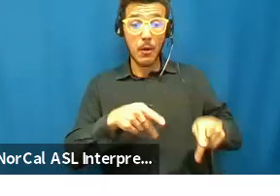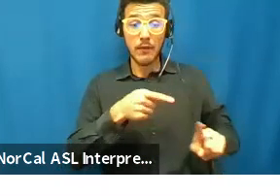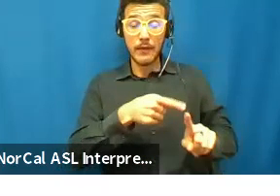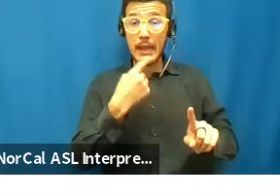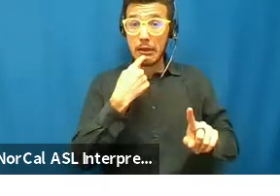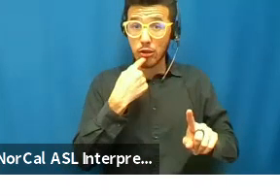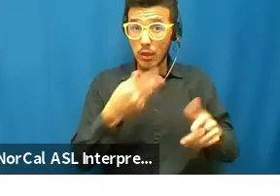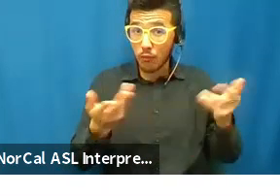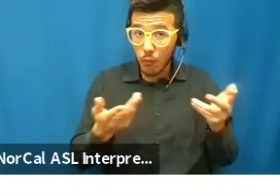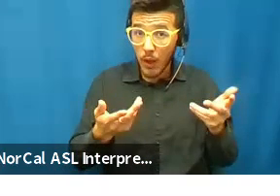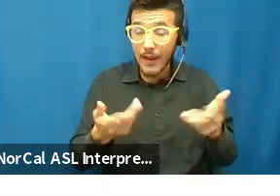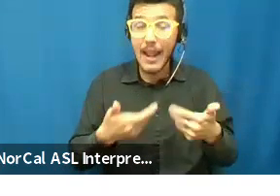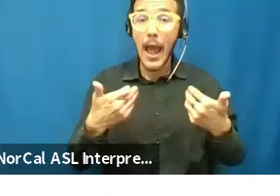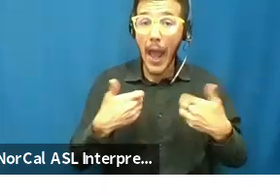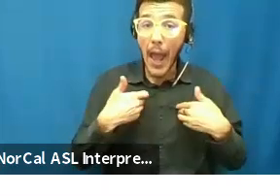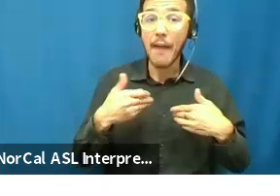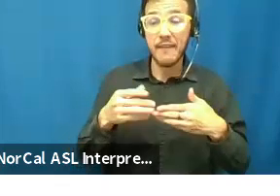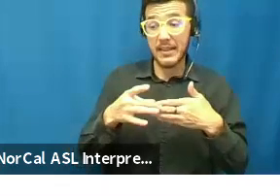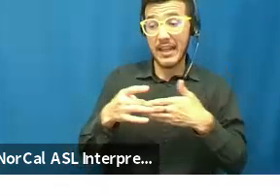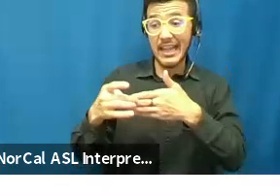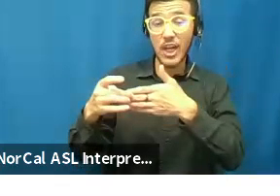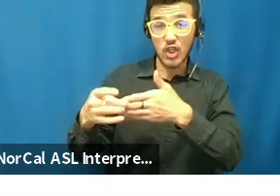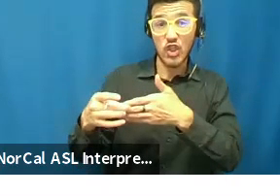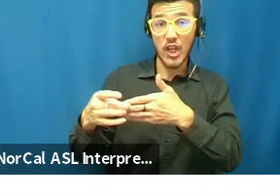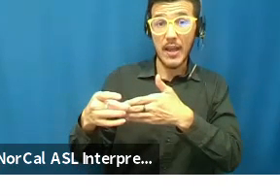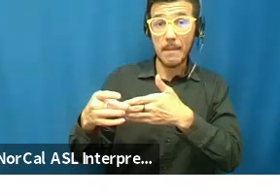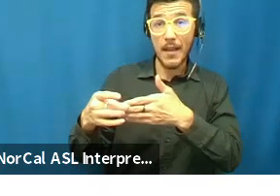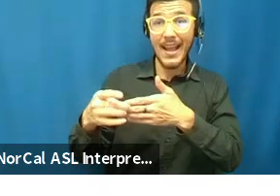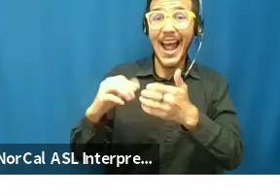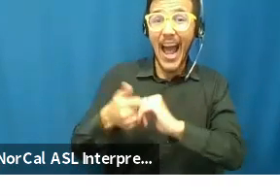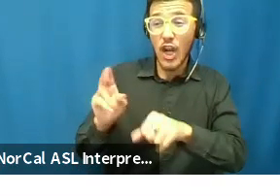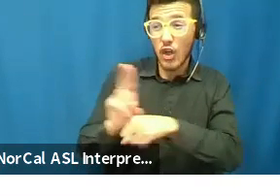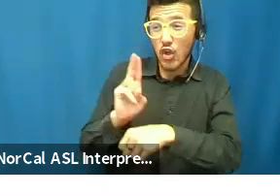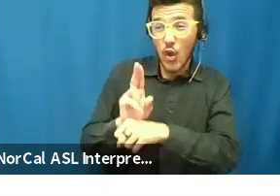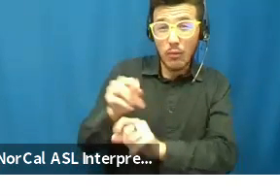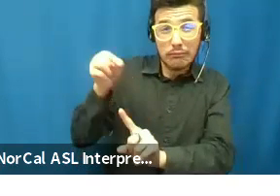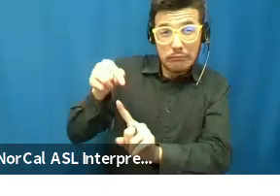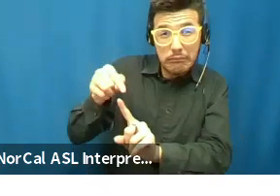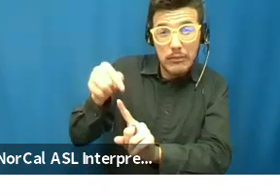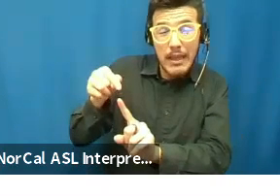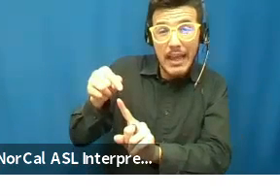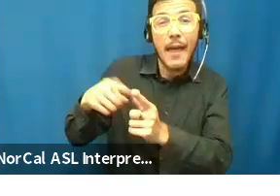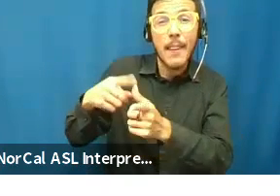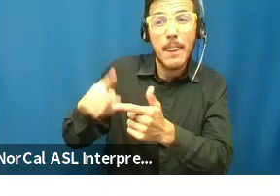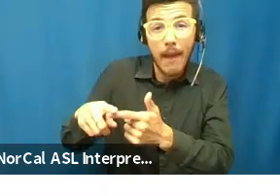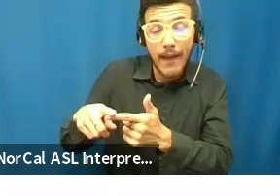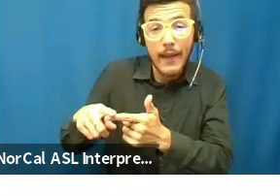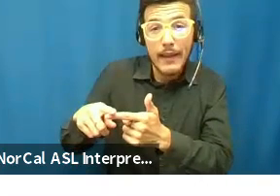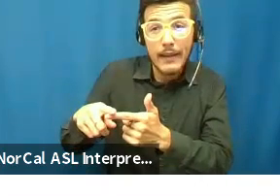that leadership buy in and how that really facilitated them being able to enact different